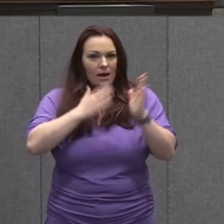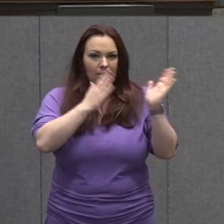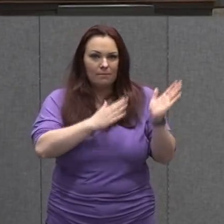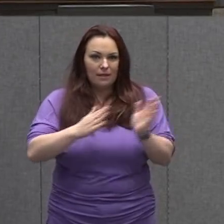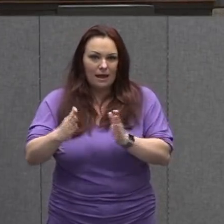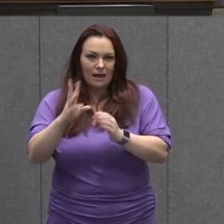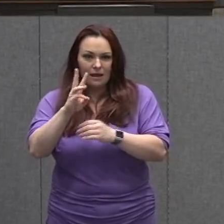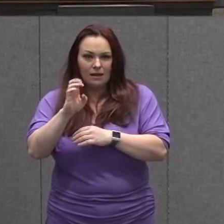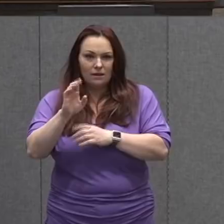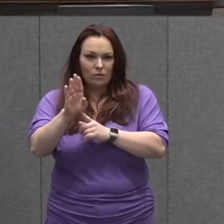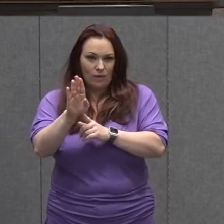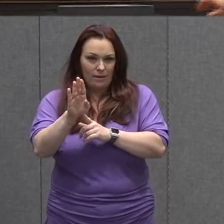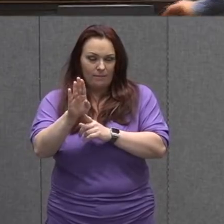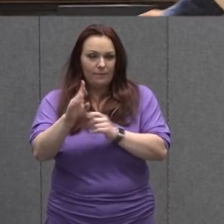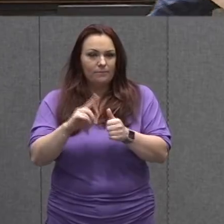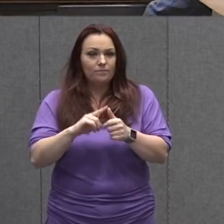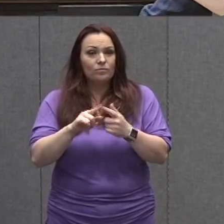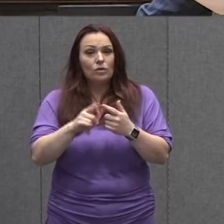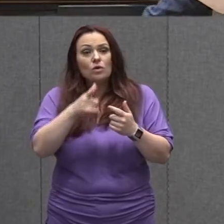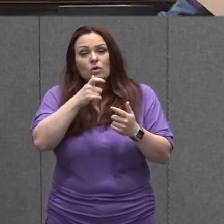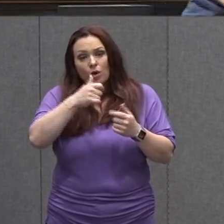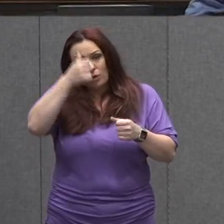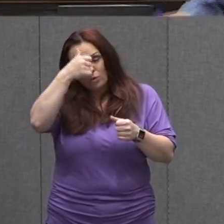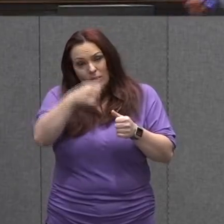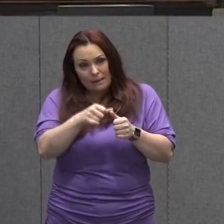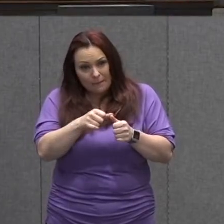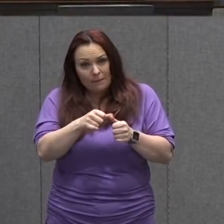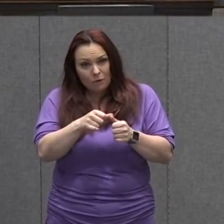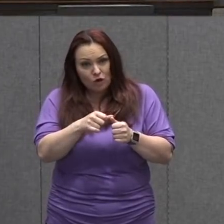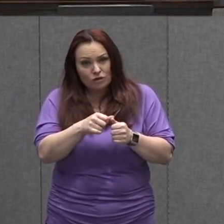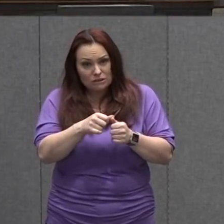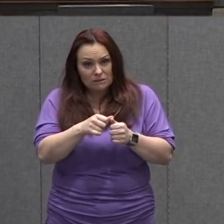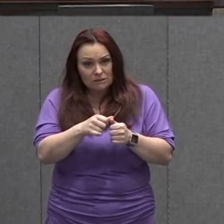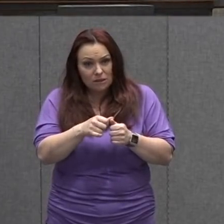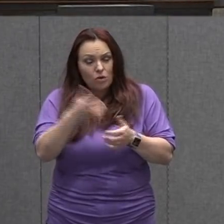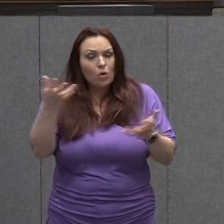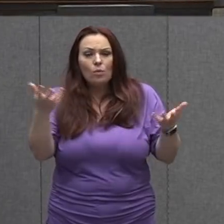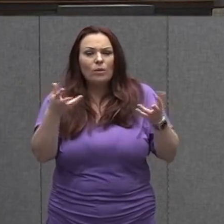So, who remembers what the topic was